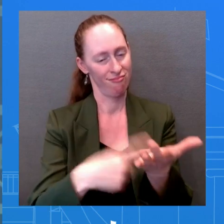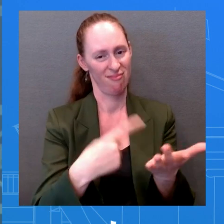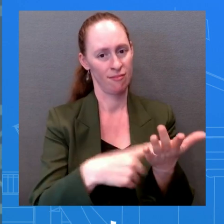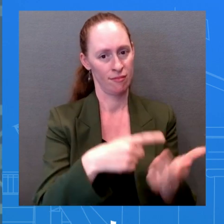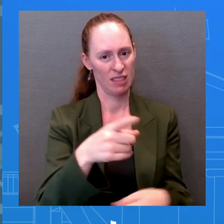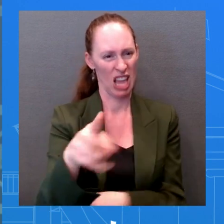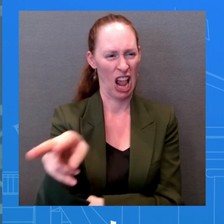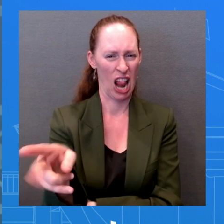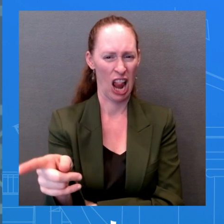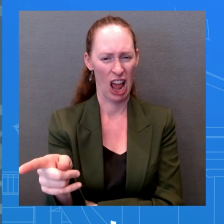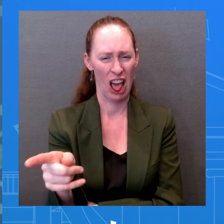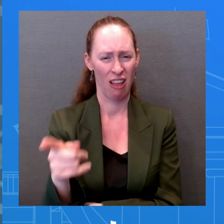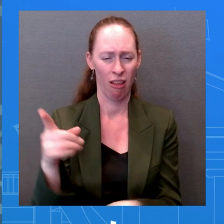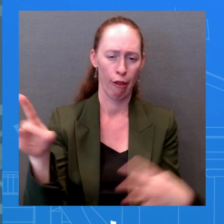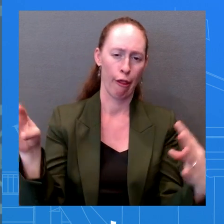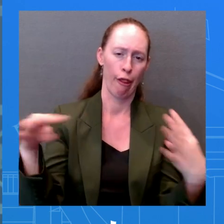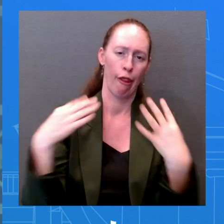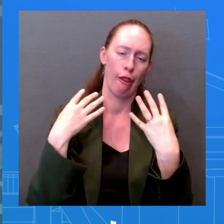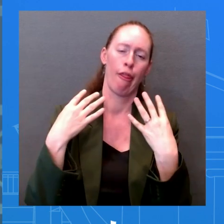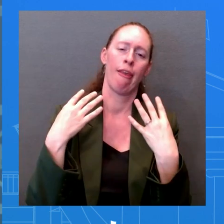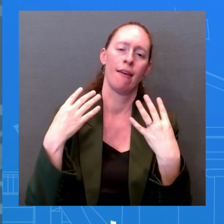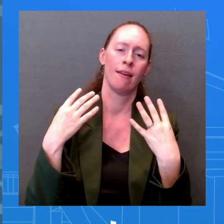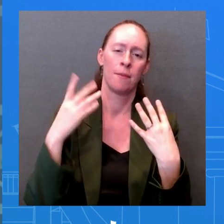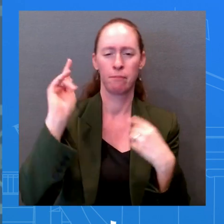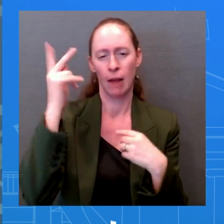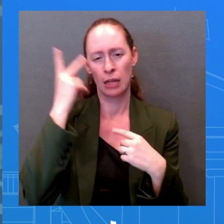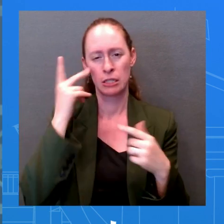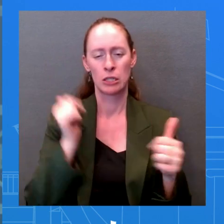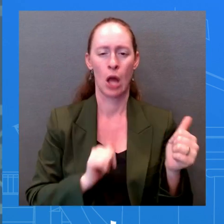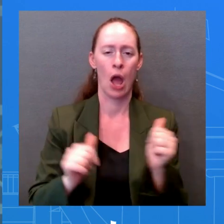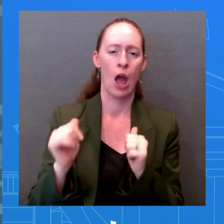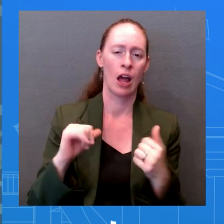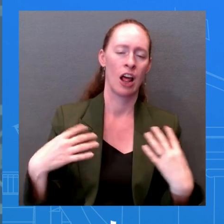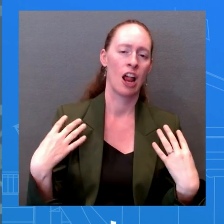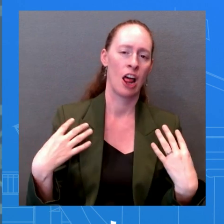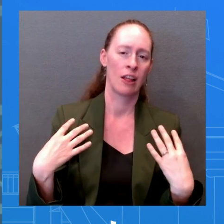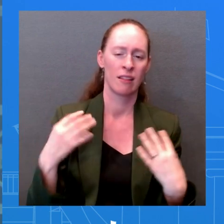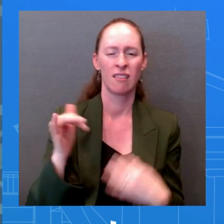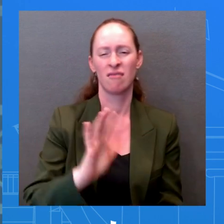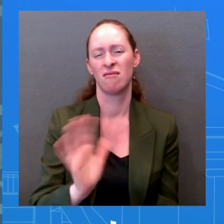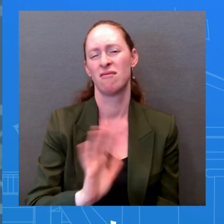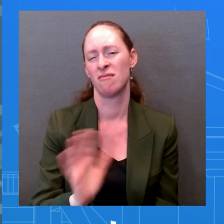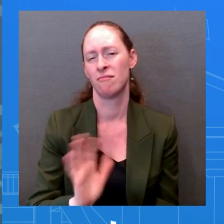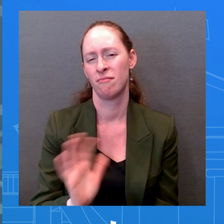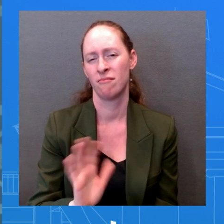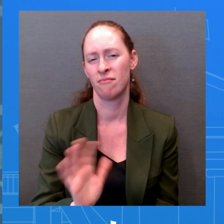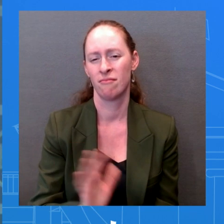from these Republican governors. That is what is happening. And other Republicans should call this out as well.